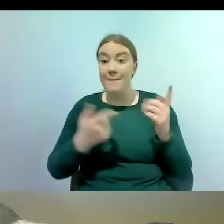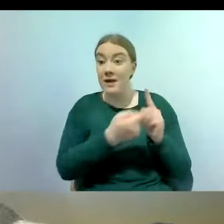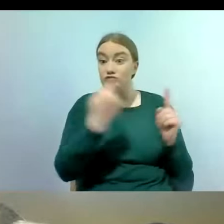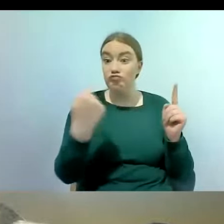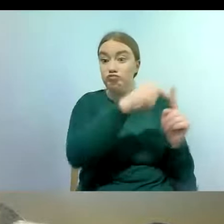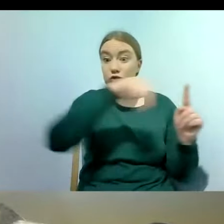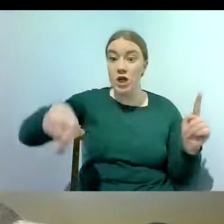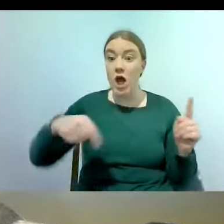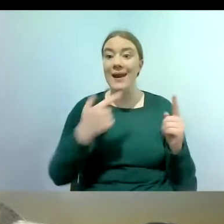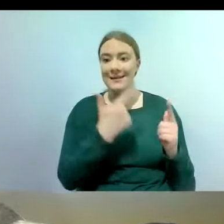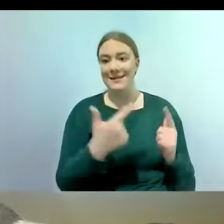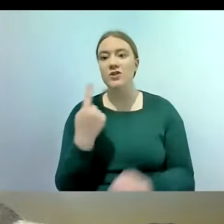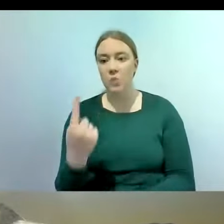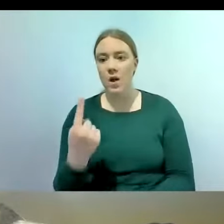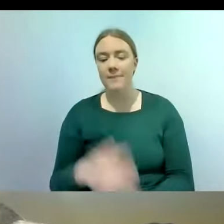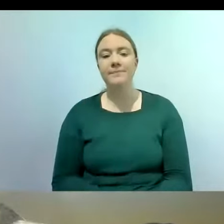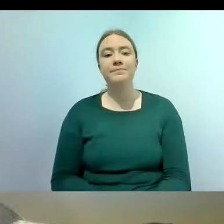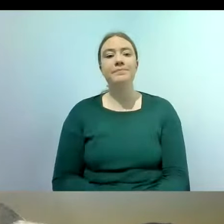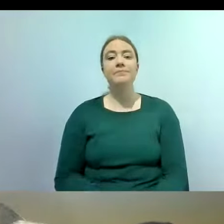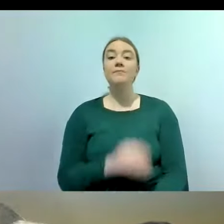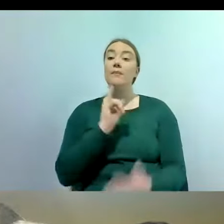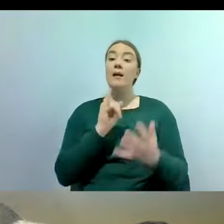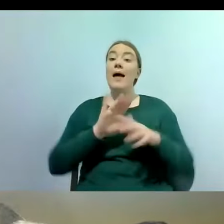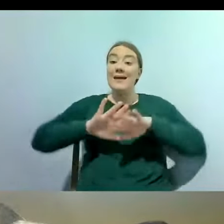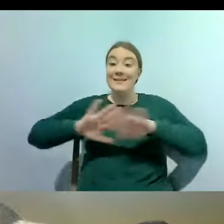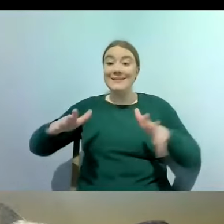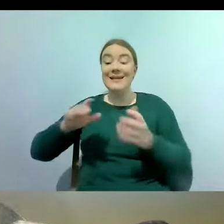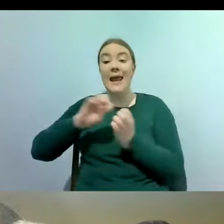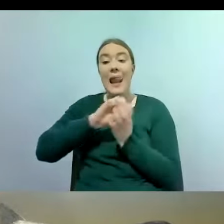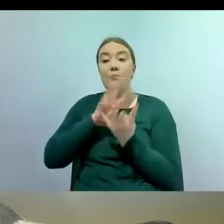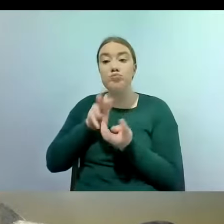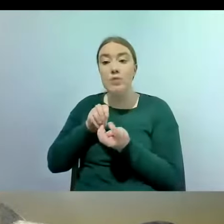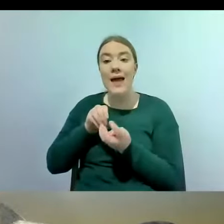with the sea lamprey it's a it's a much more sort of linear process because they don't return to sea